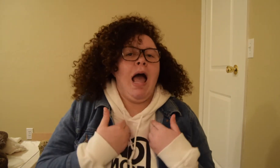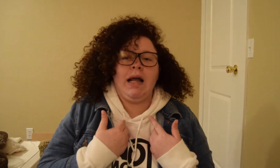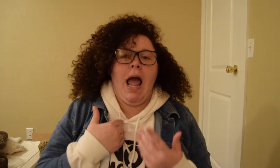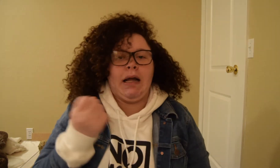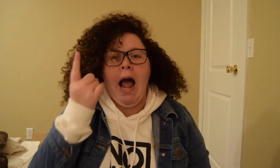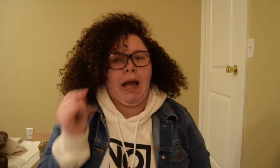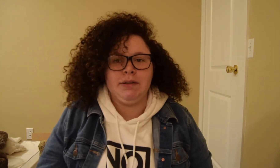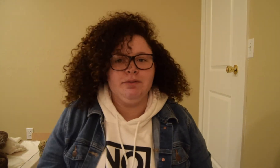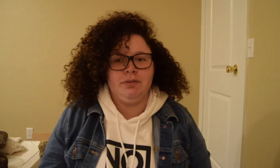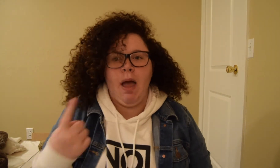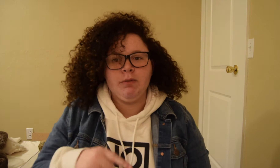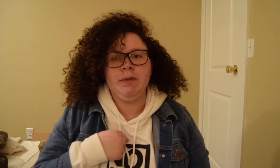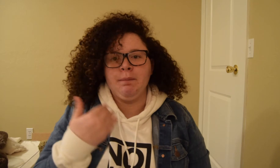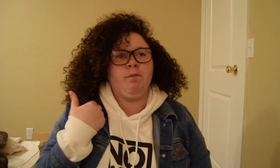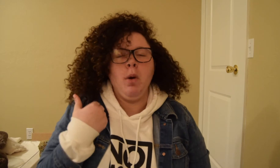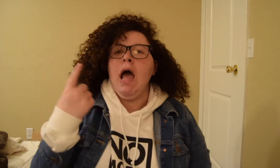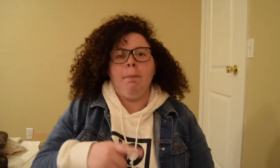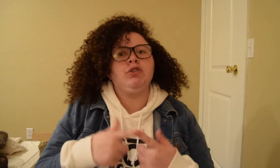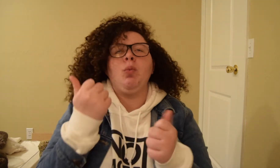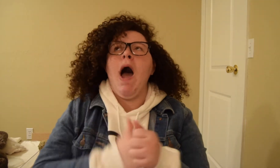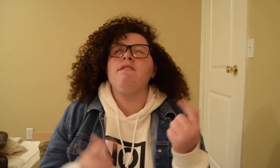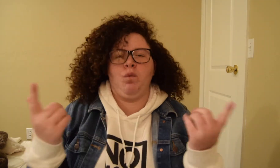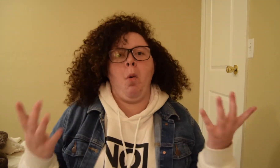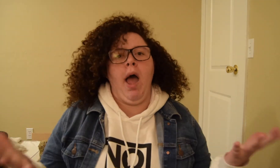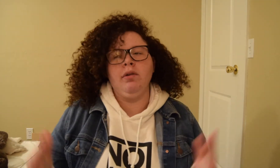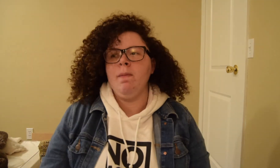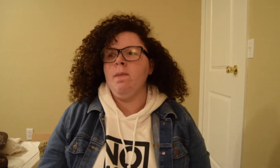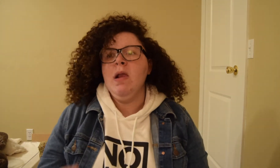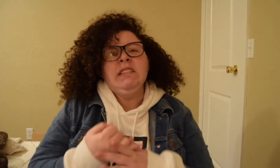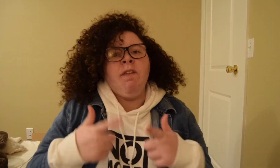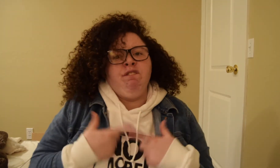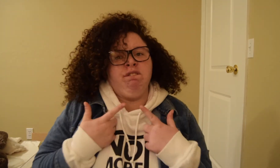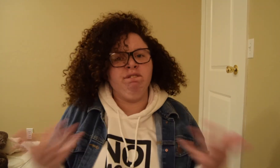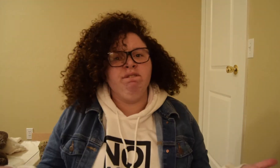I completely get it. It has happened to me before. It happens to everyone too It's life